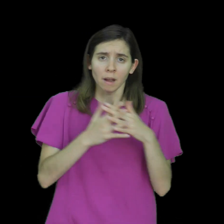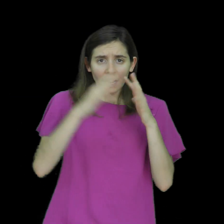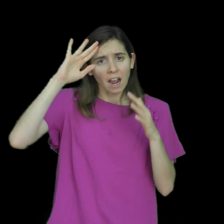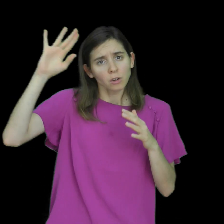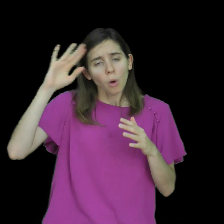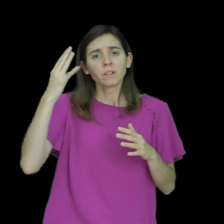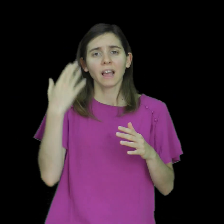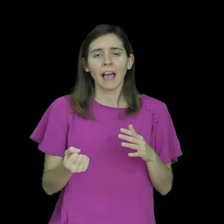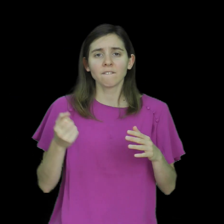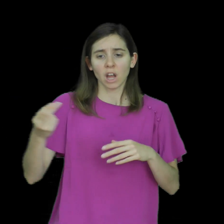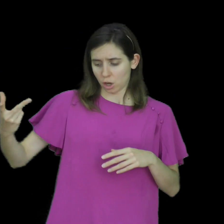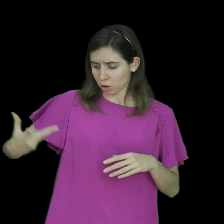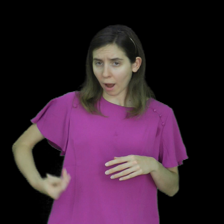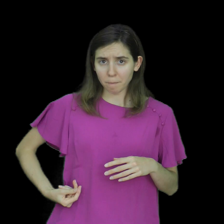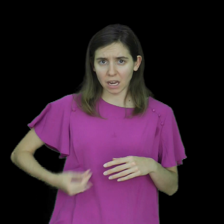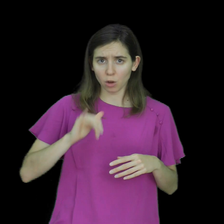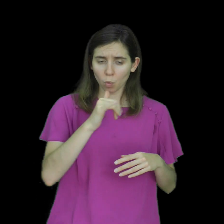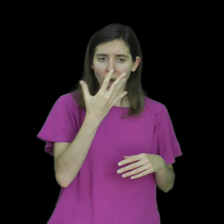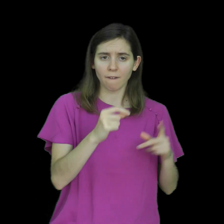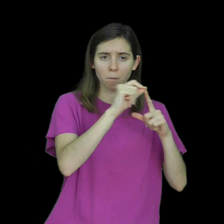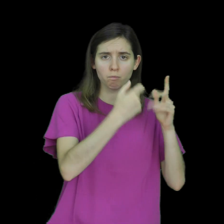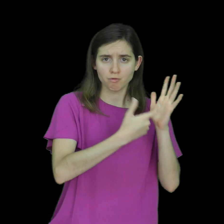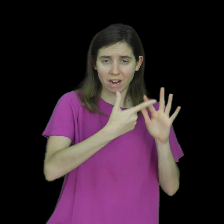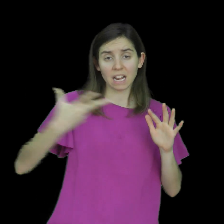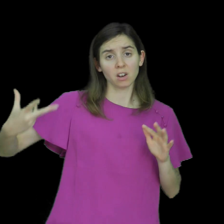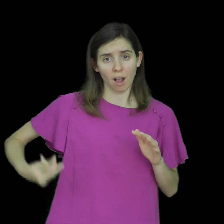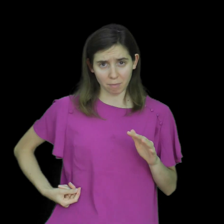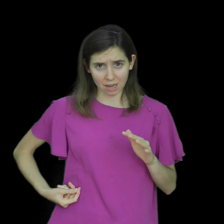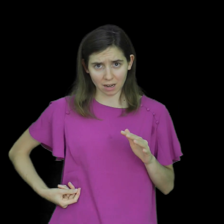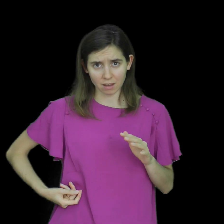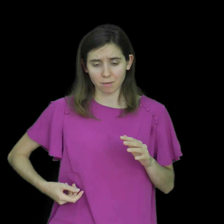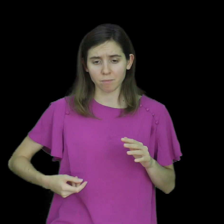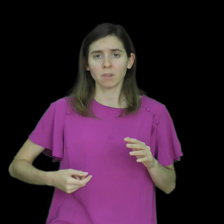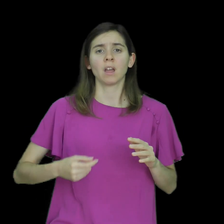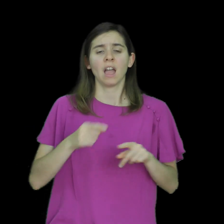adults have diabetes or prediabetes. These conditions significantly increase